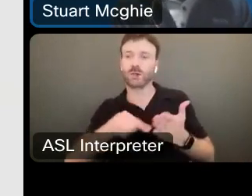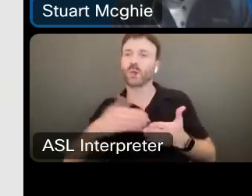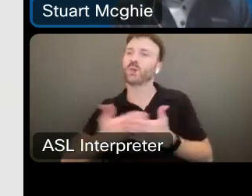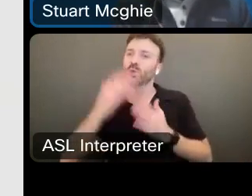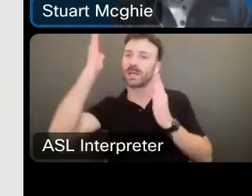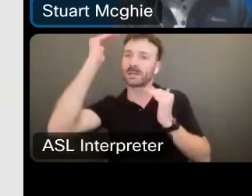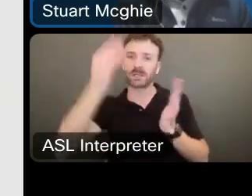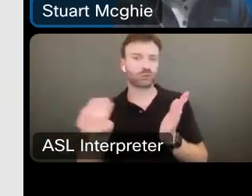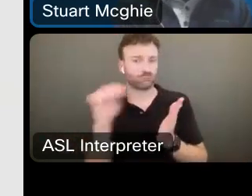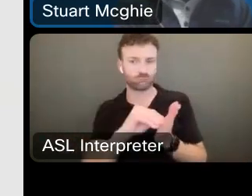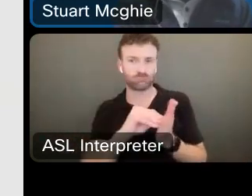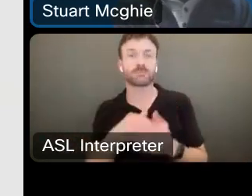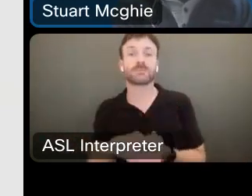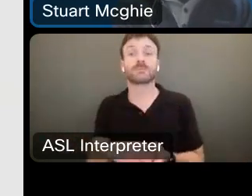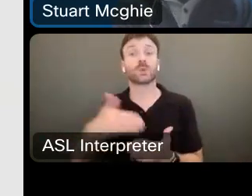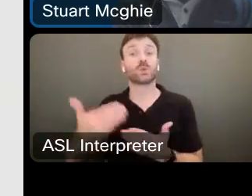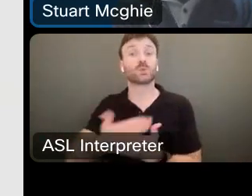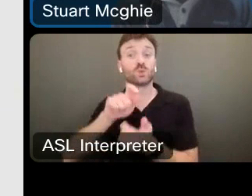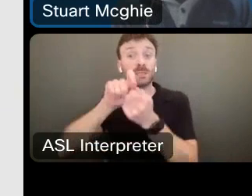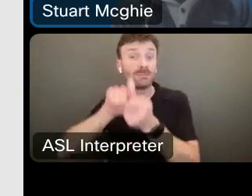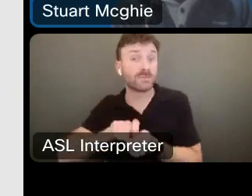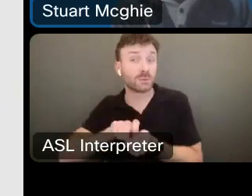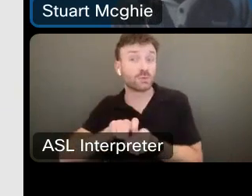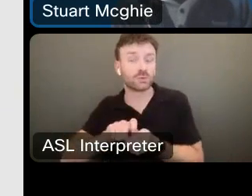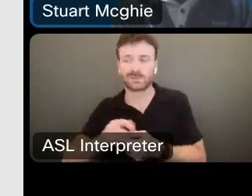There's new specifications that were created in April of 2023.